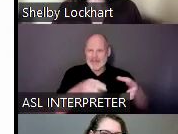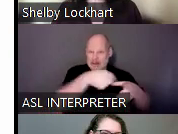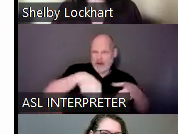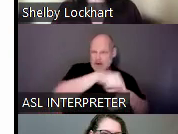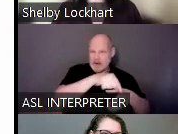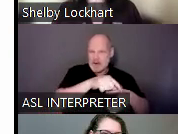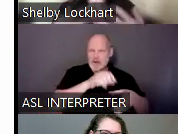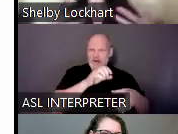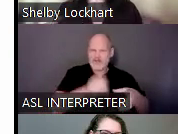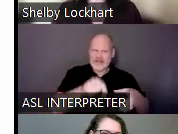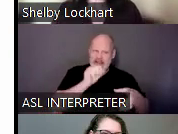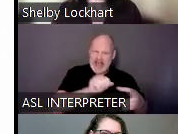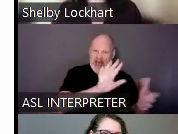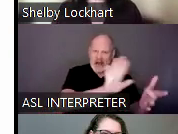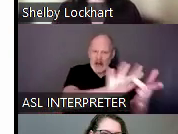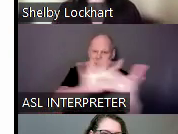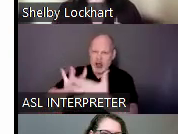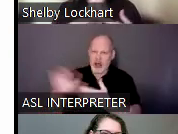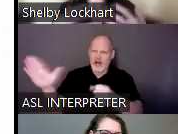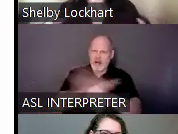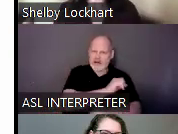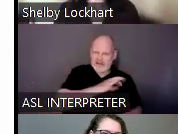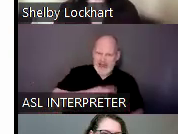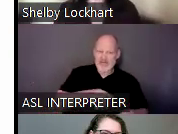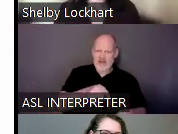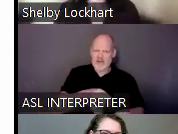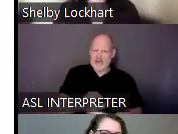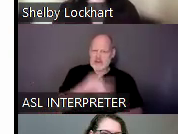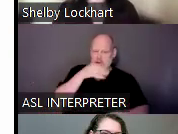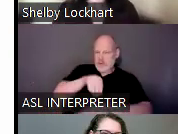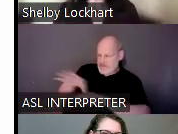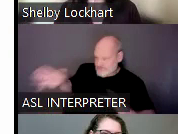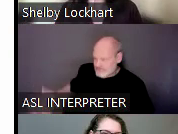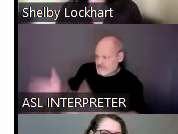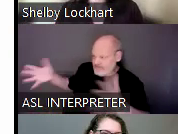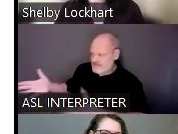your whole staff, can motivate all your students, can really get in connection with your community.